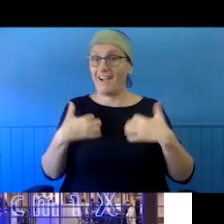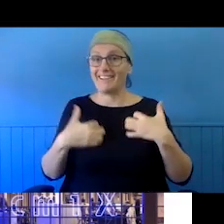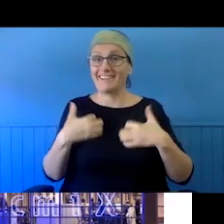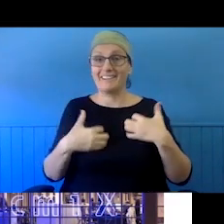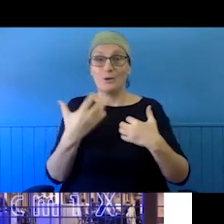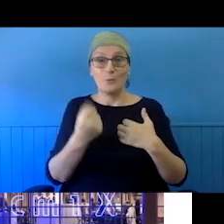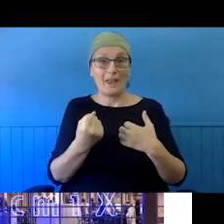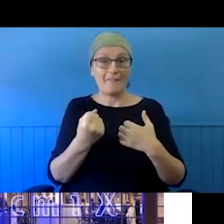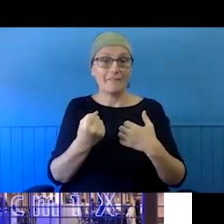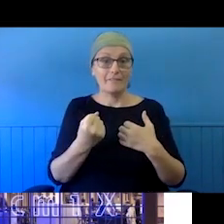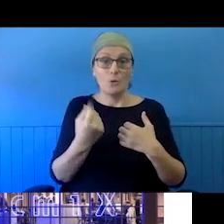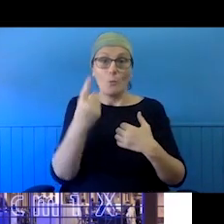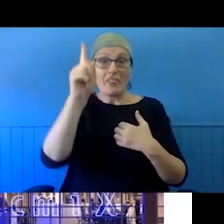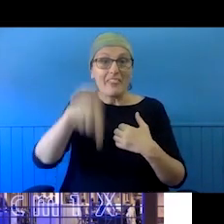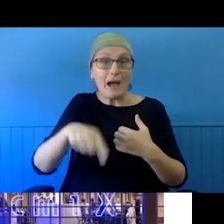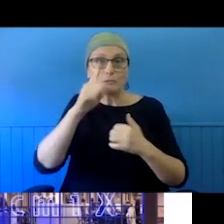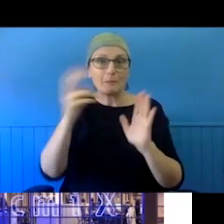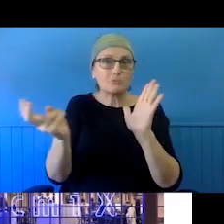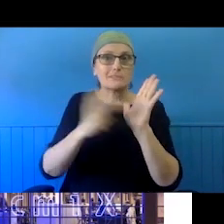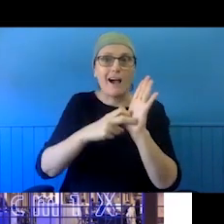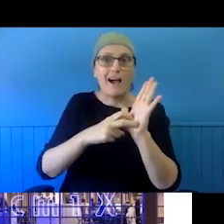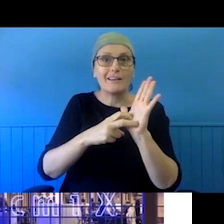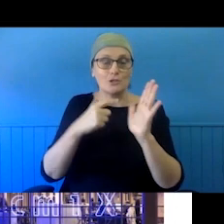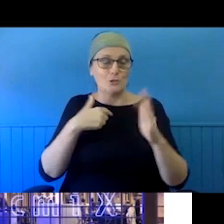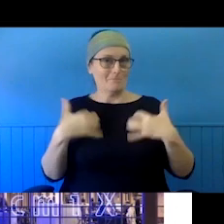forward to the next 40 minutes or so. First thing to say is - I've